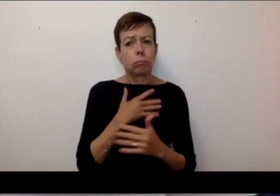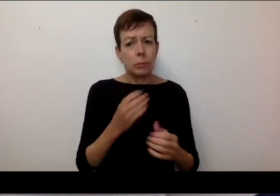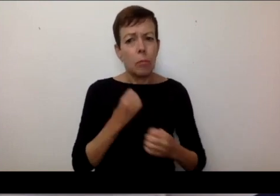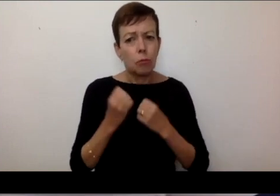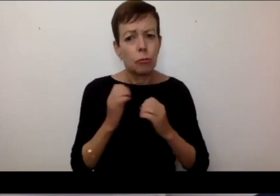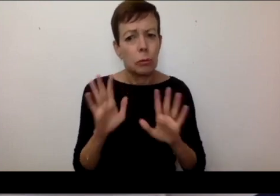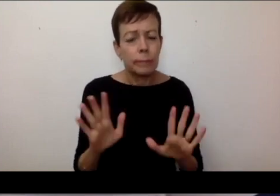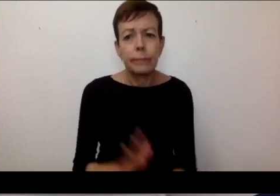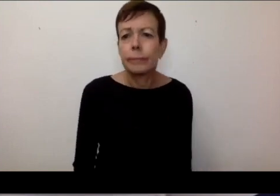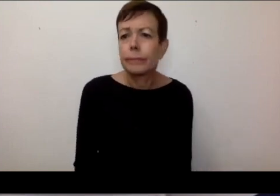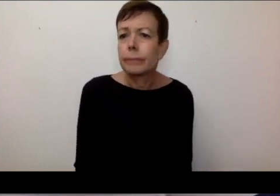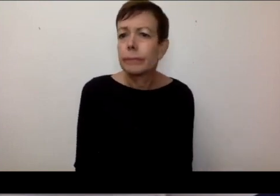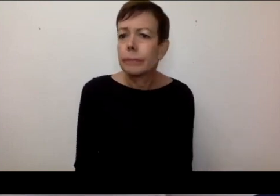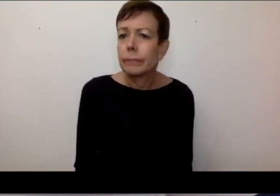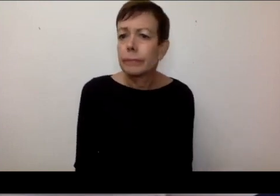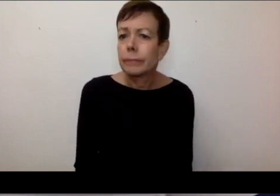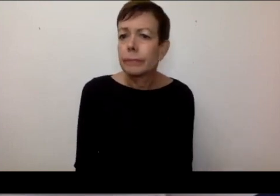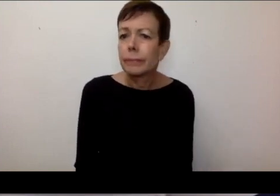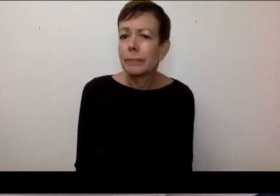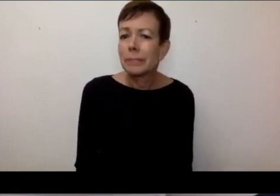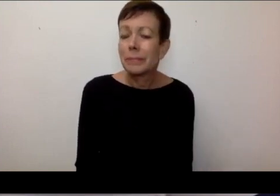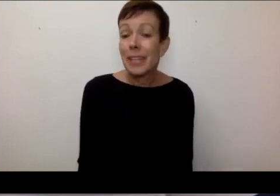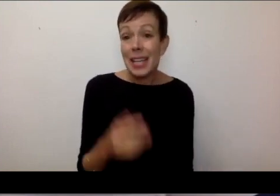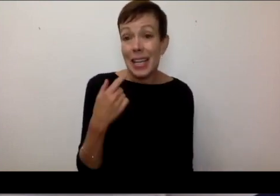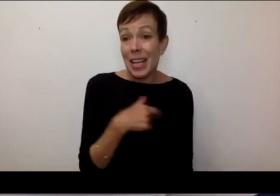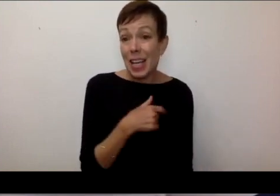uh we're running a little bit behind today